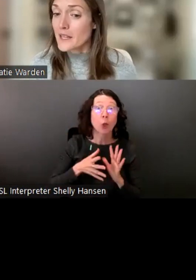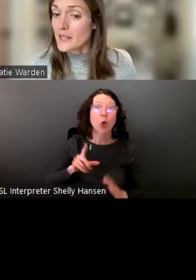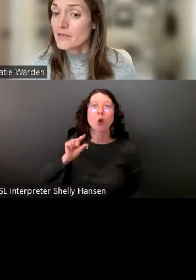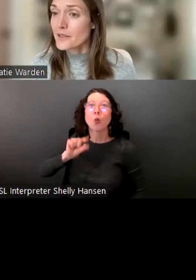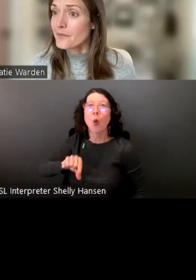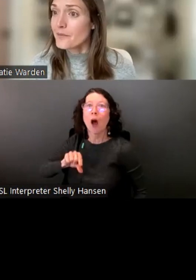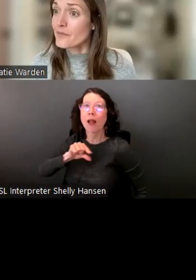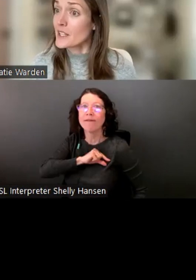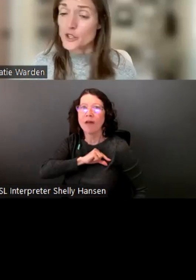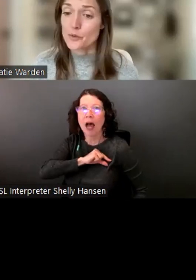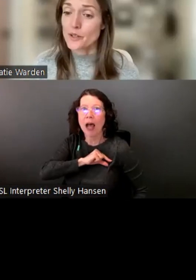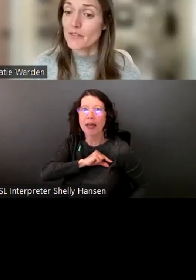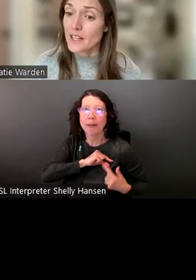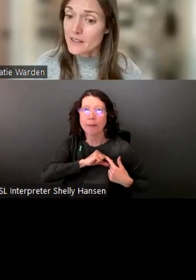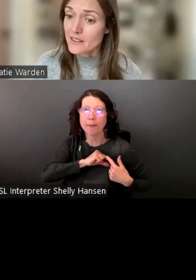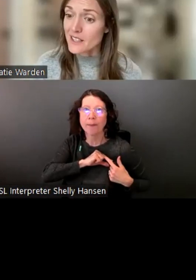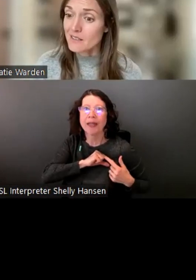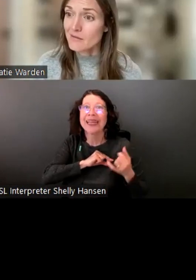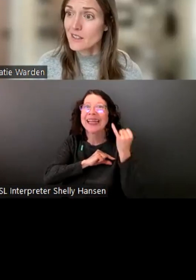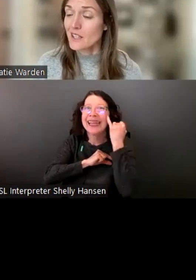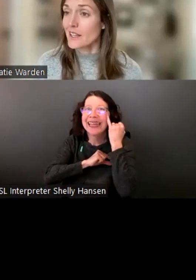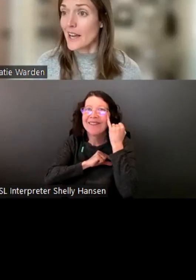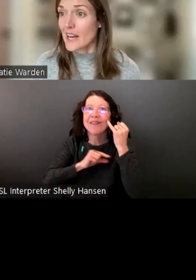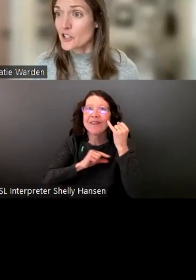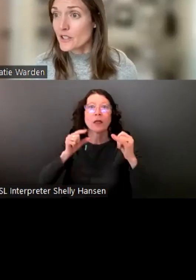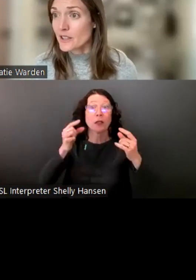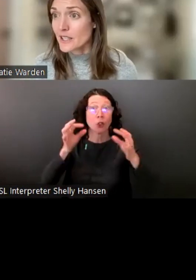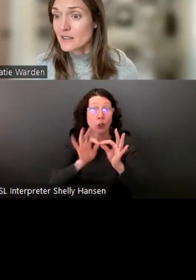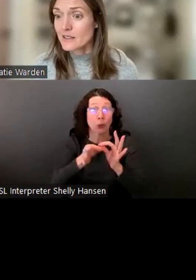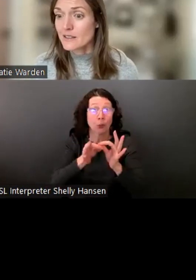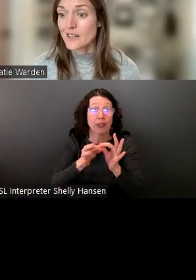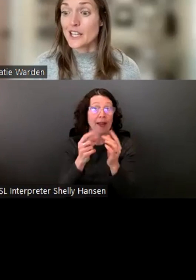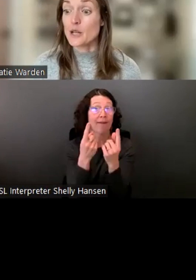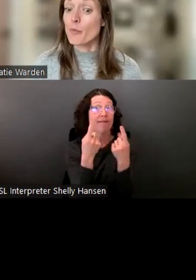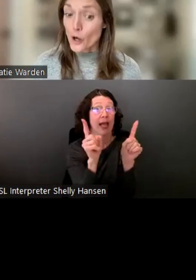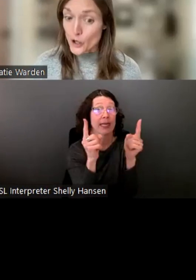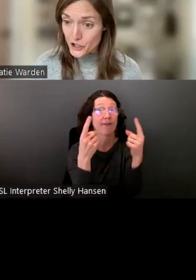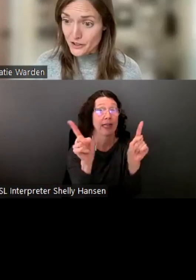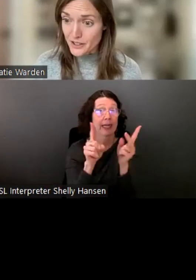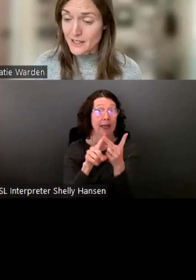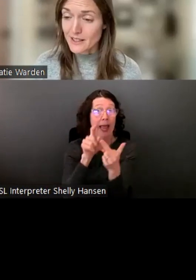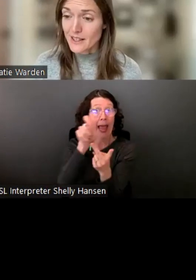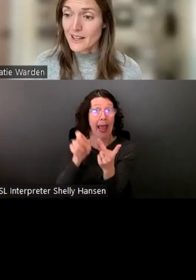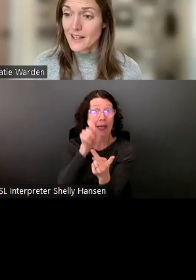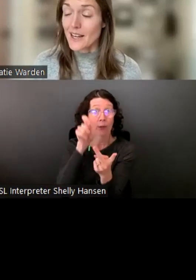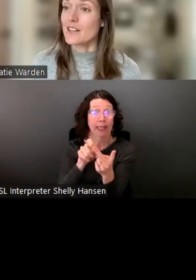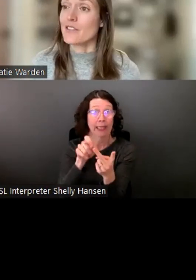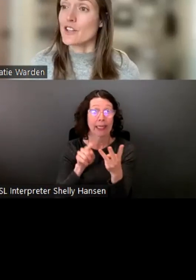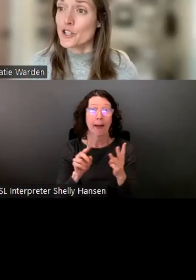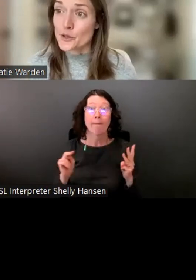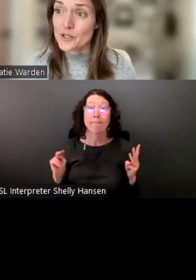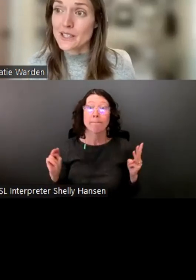if they interpret effectively, accurately, impartially, and if they're using